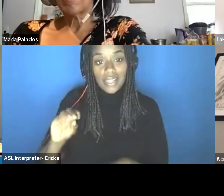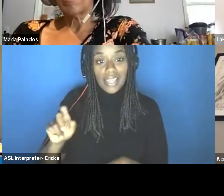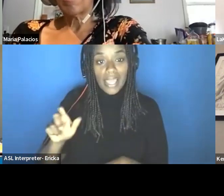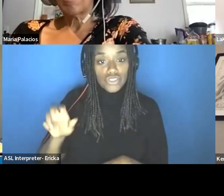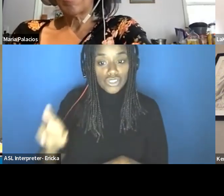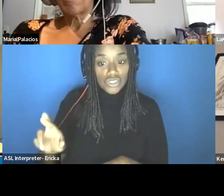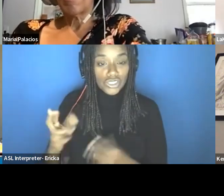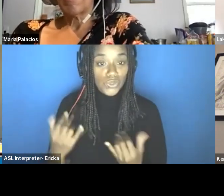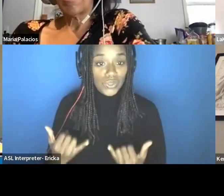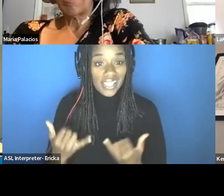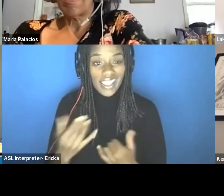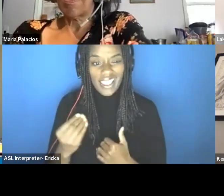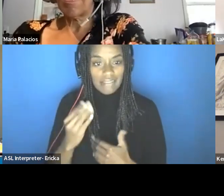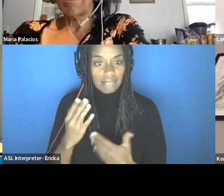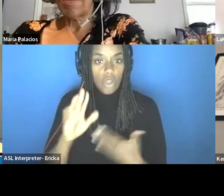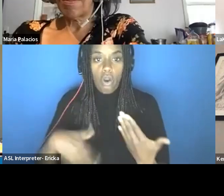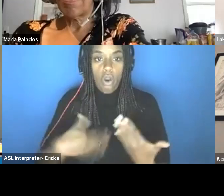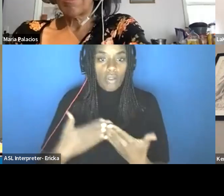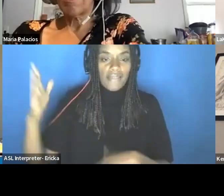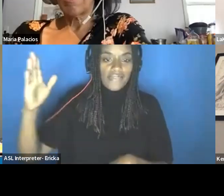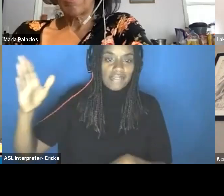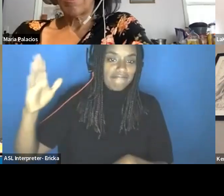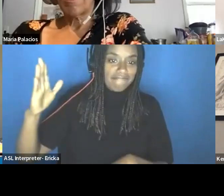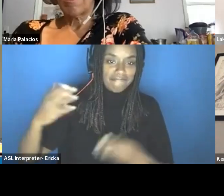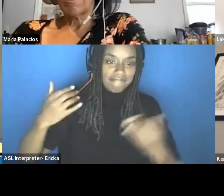And so, I just thank you all for coming and joining us and then thank you so much to our sign language interpreters, thank you to our captioner today.